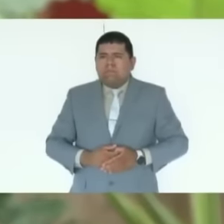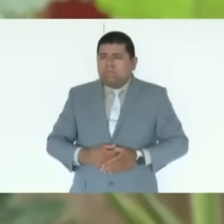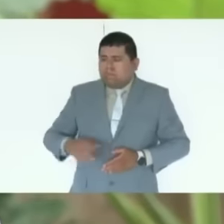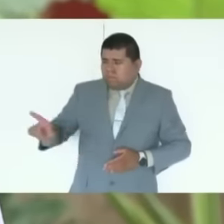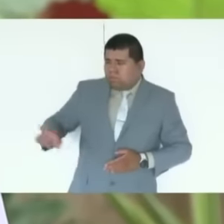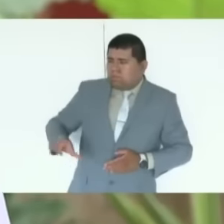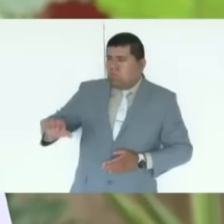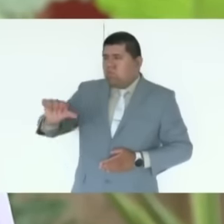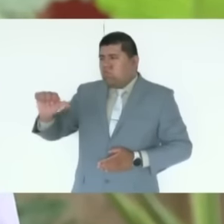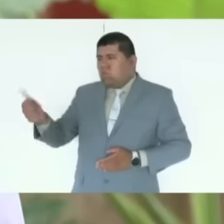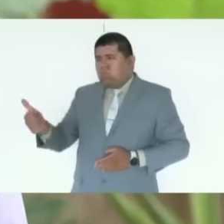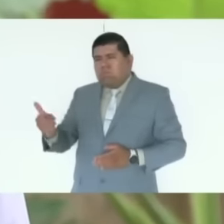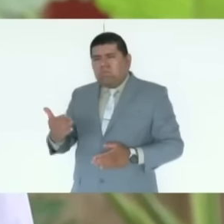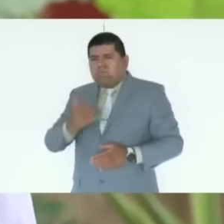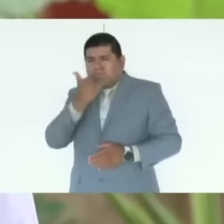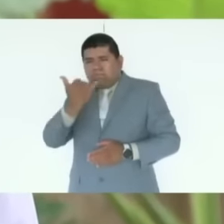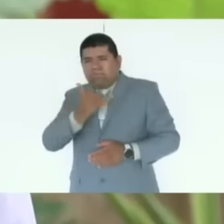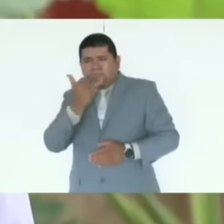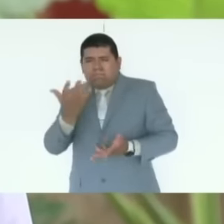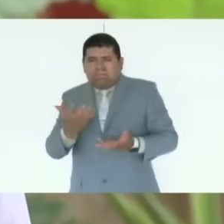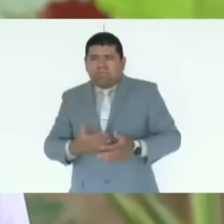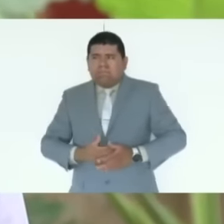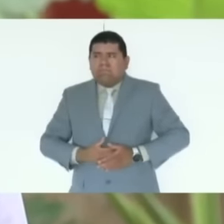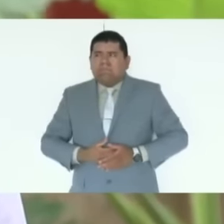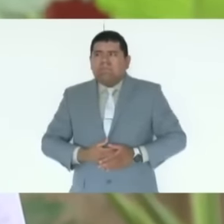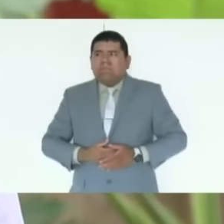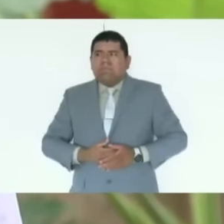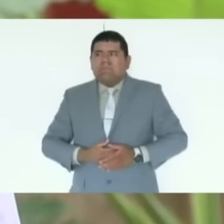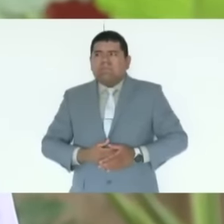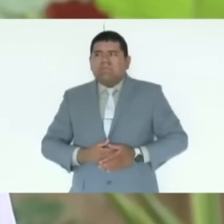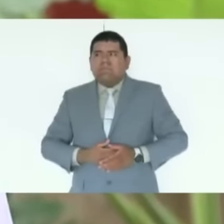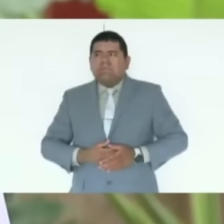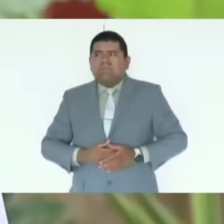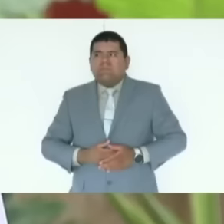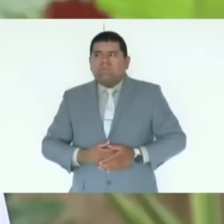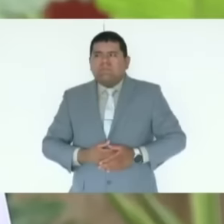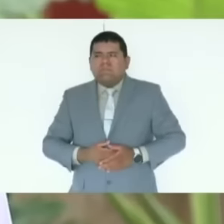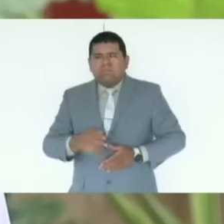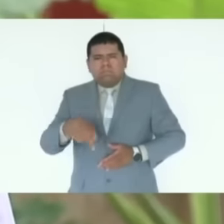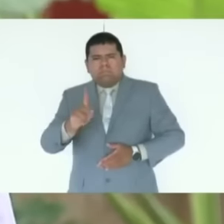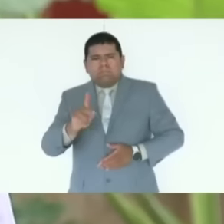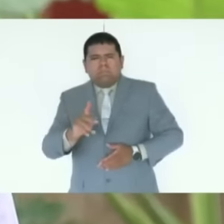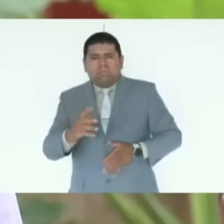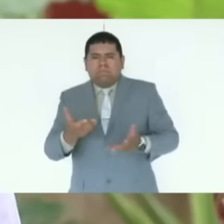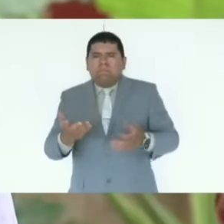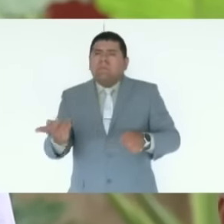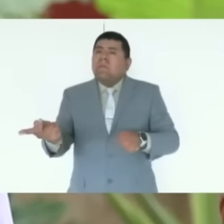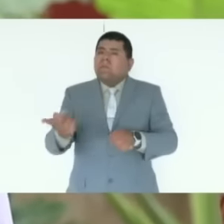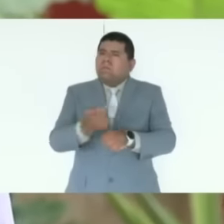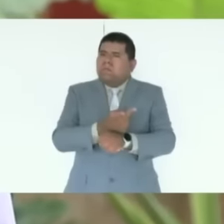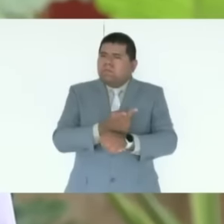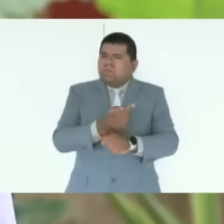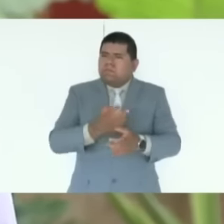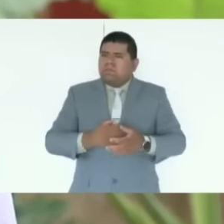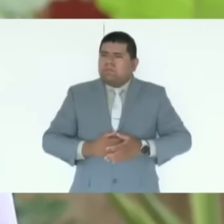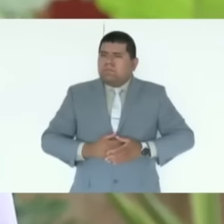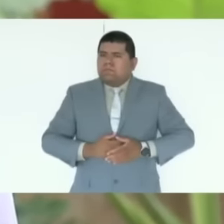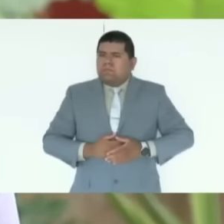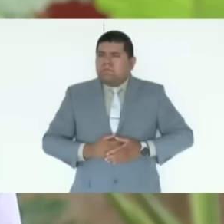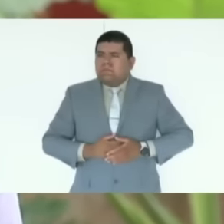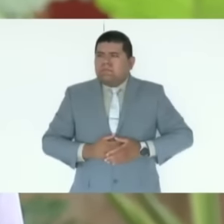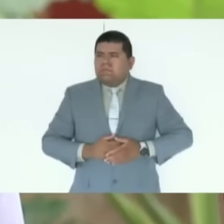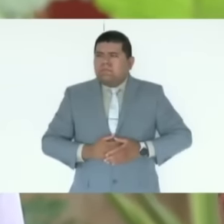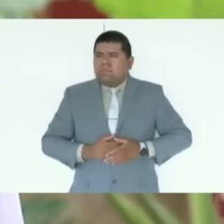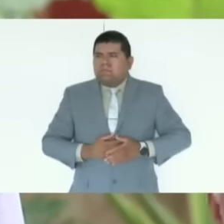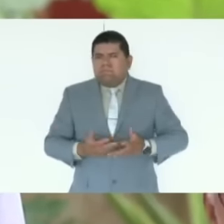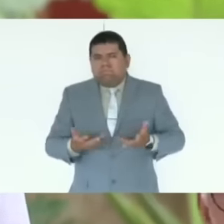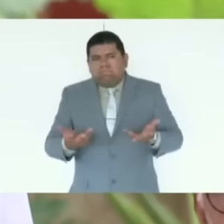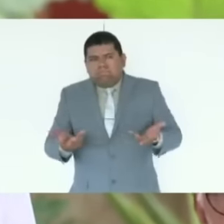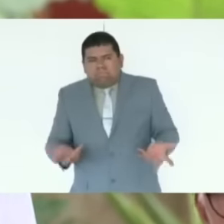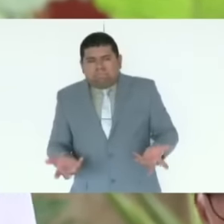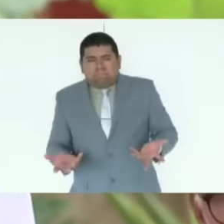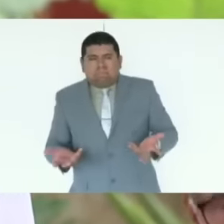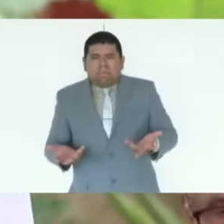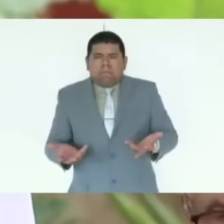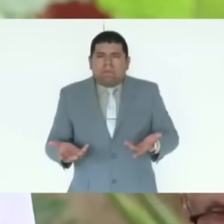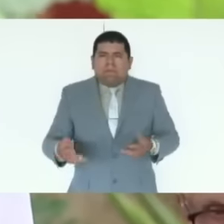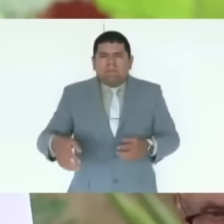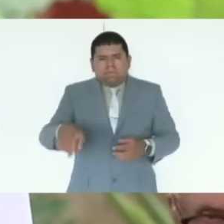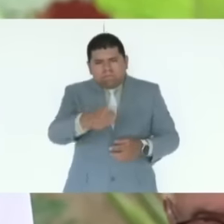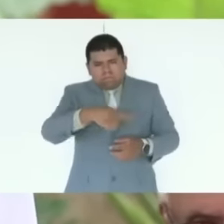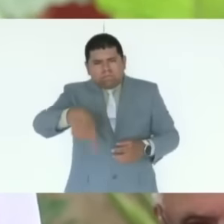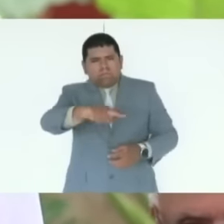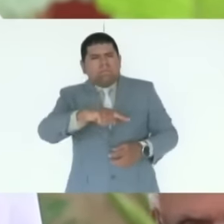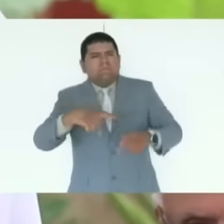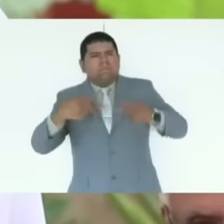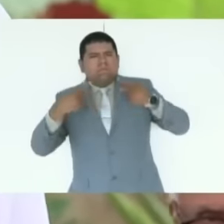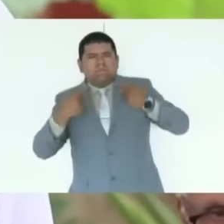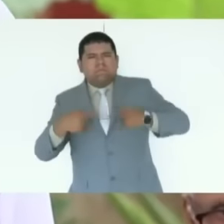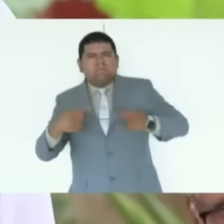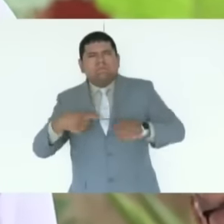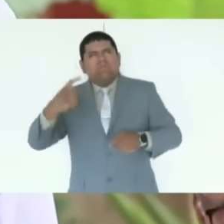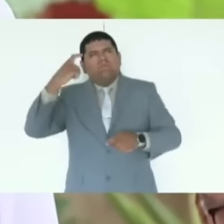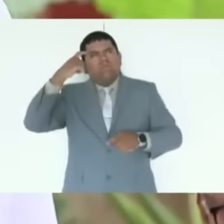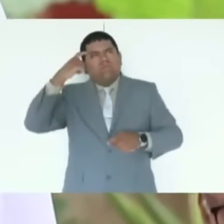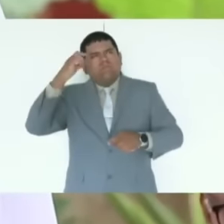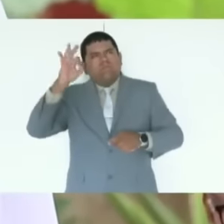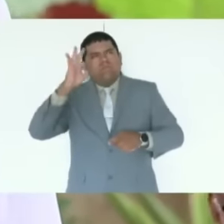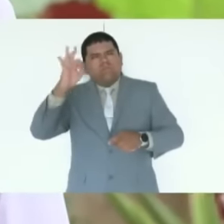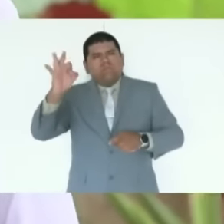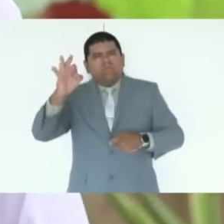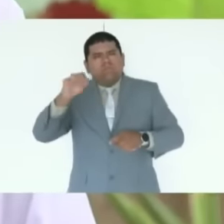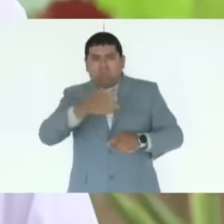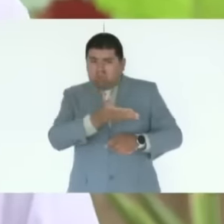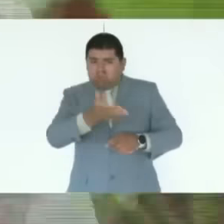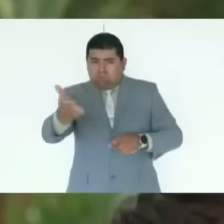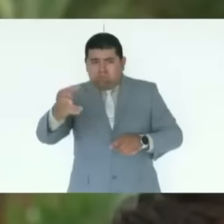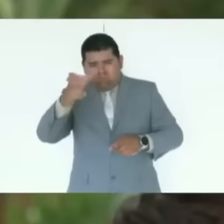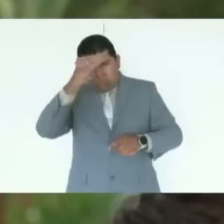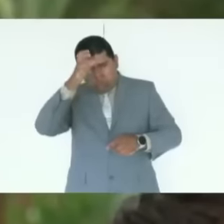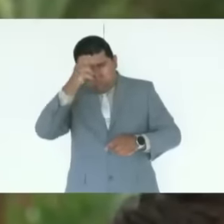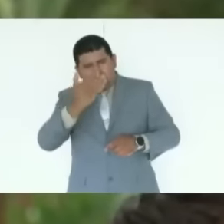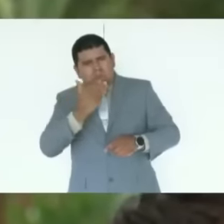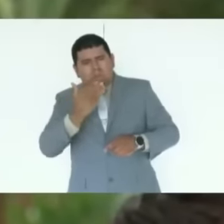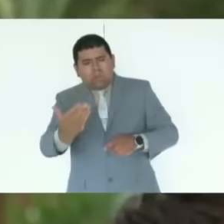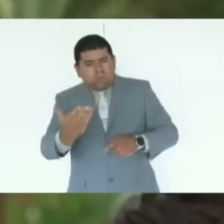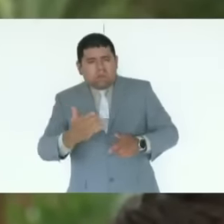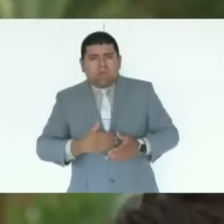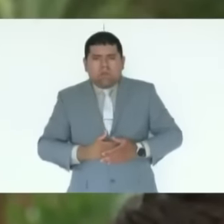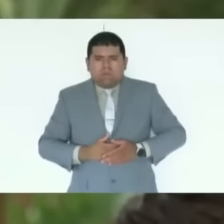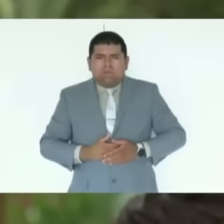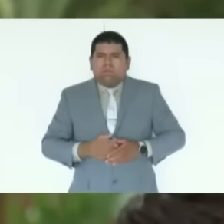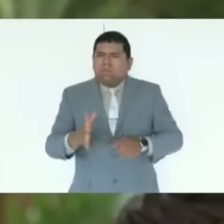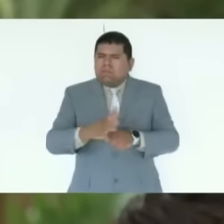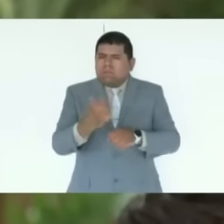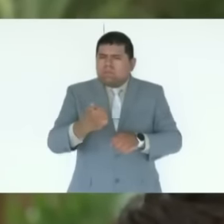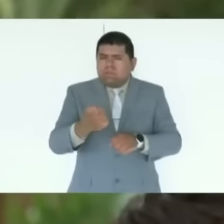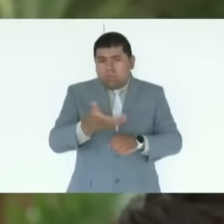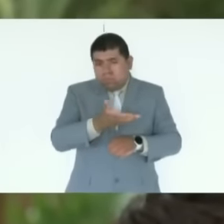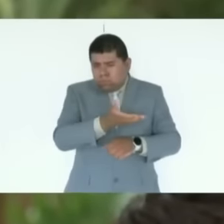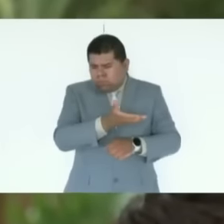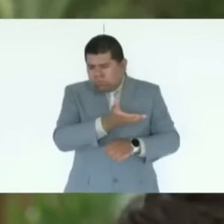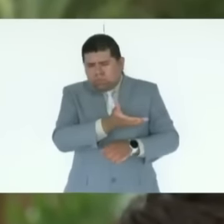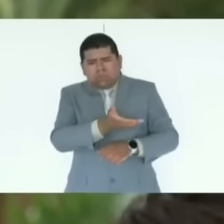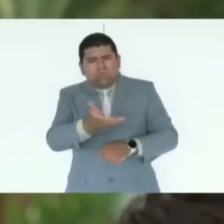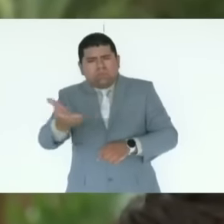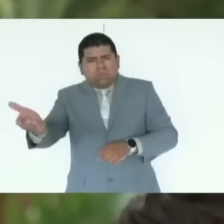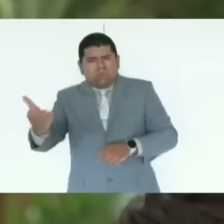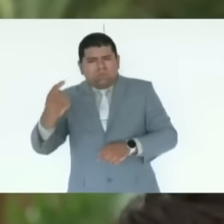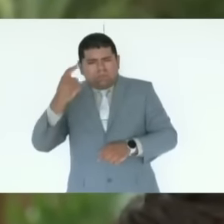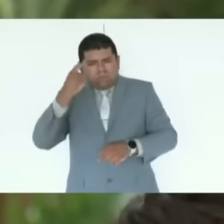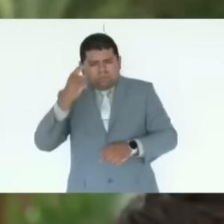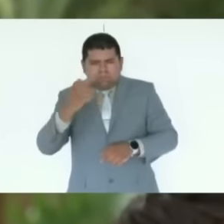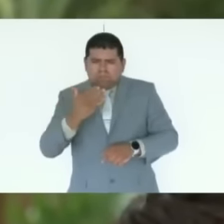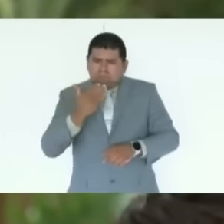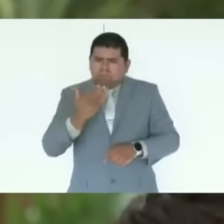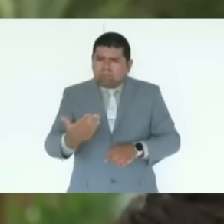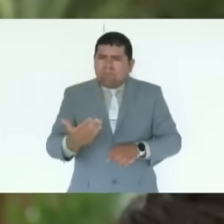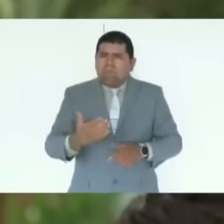but thanks to the political maturity of our people because it was